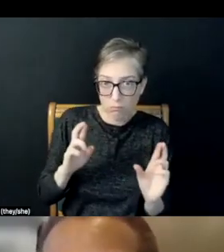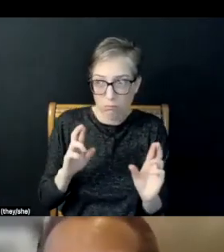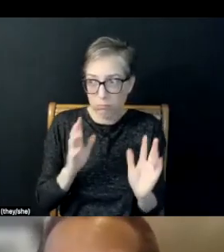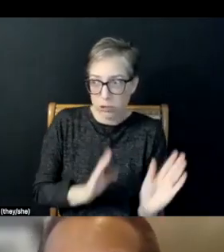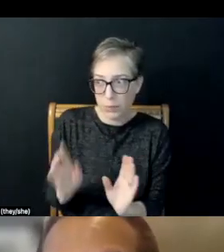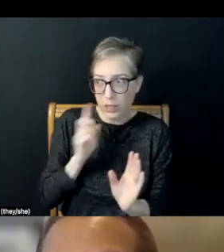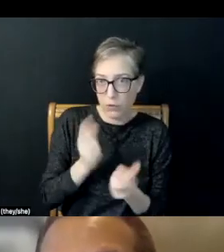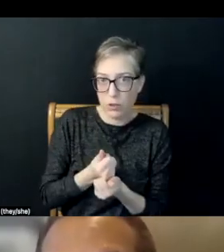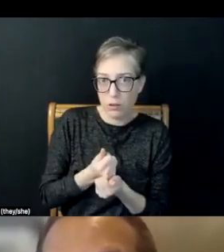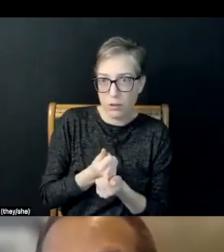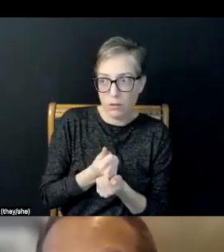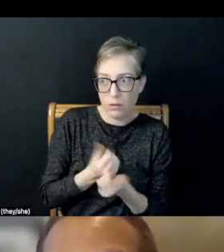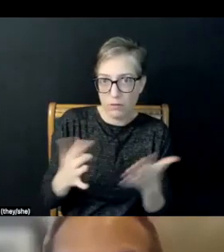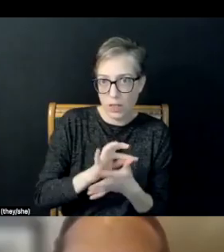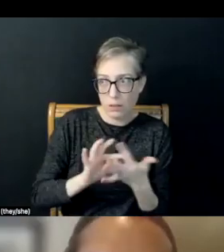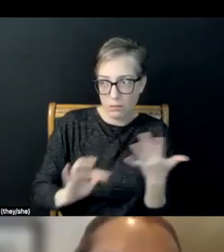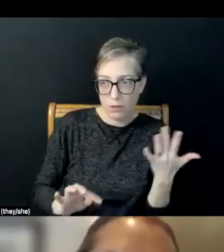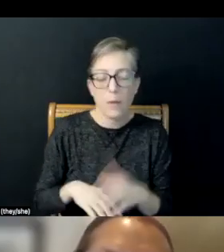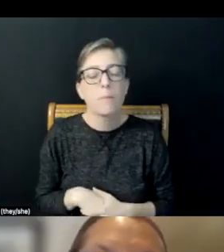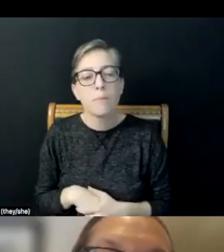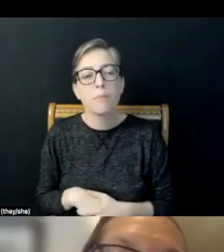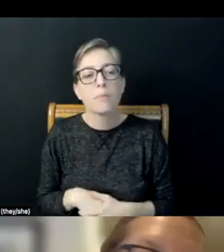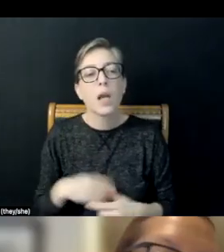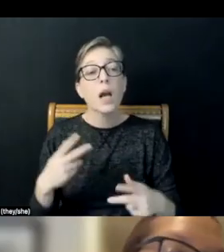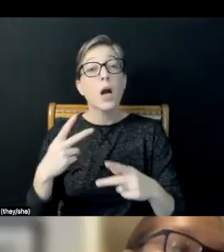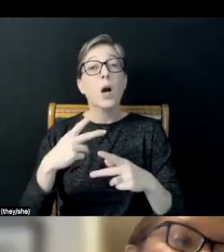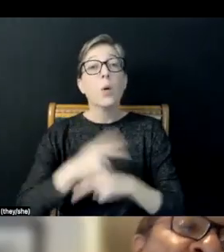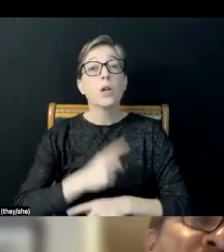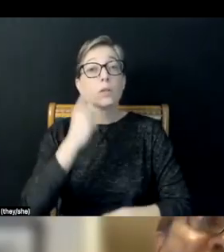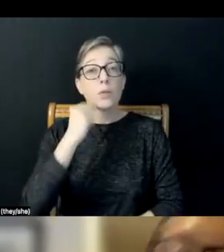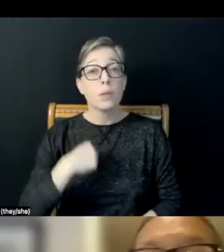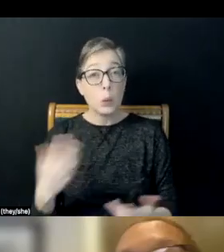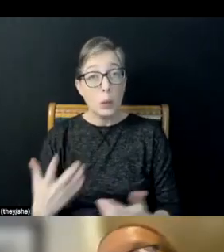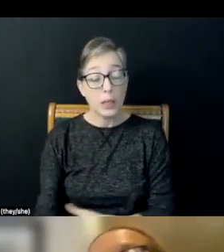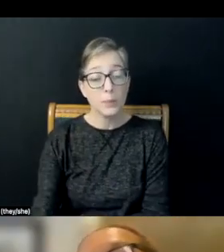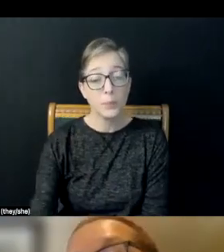The worst part for me came when we were still attempting to get